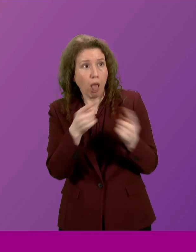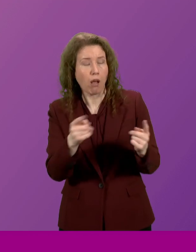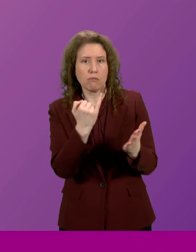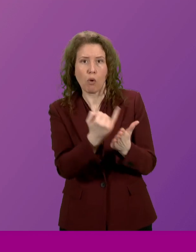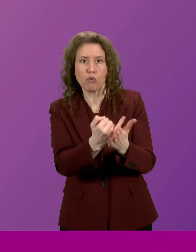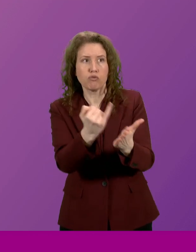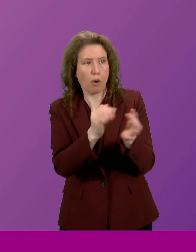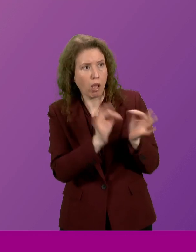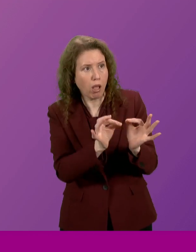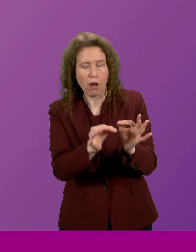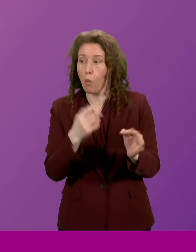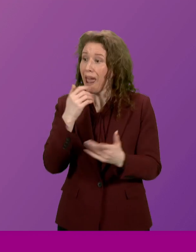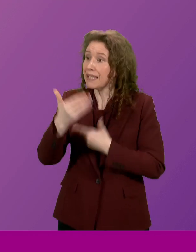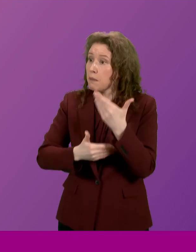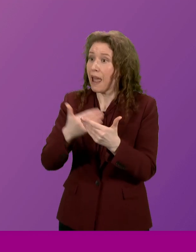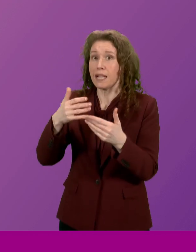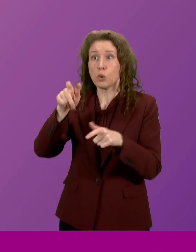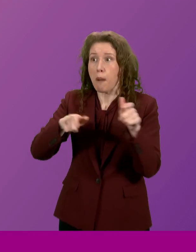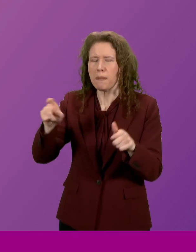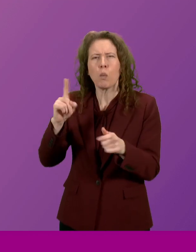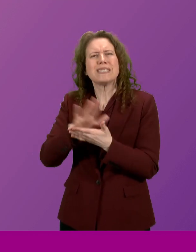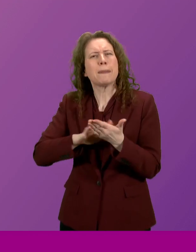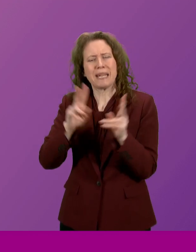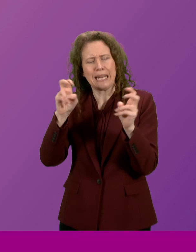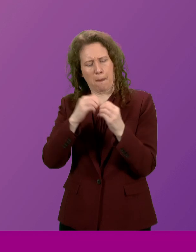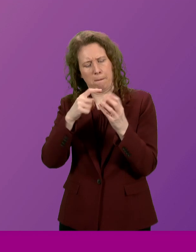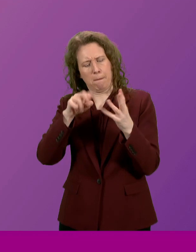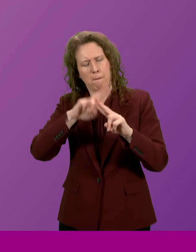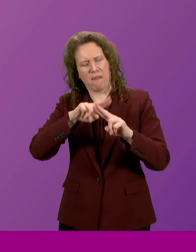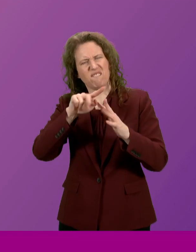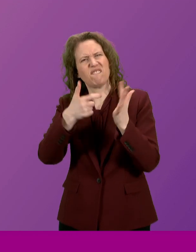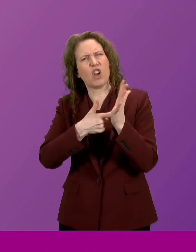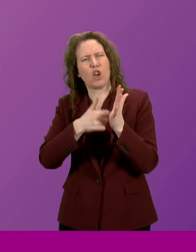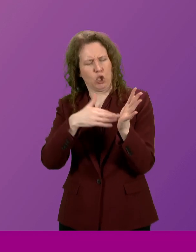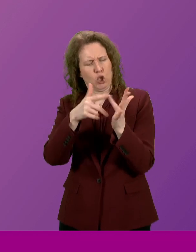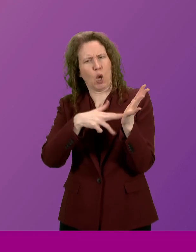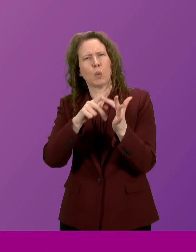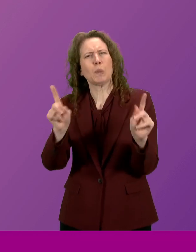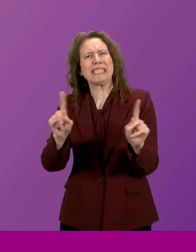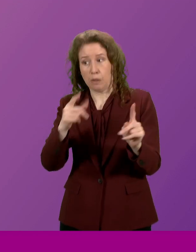what buffer zones mean for them? How will he protect safe access to healthcare in Scotland?